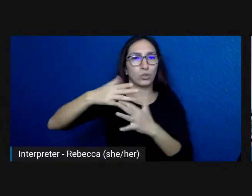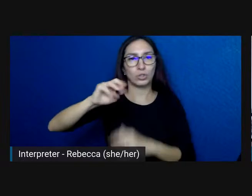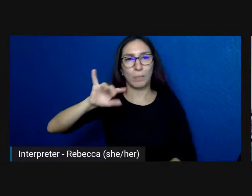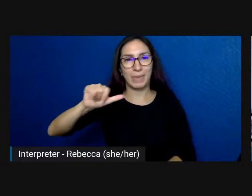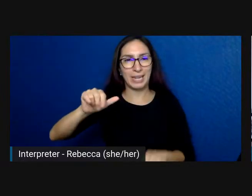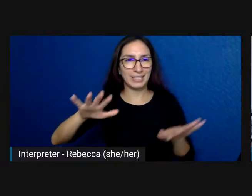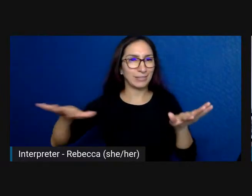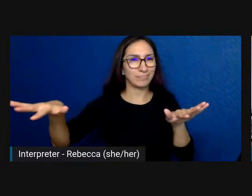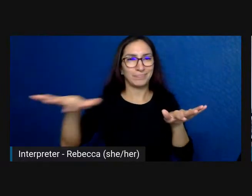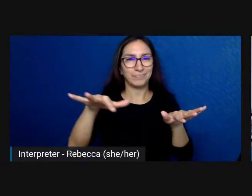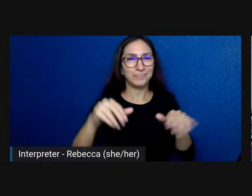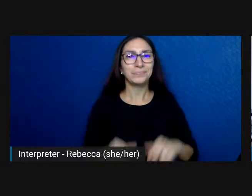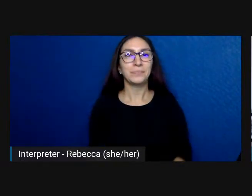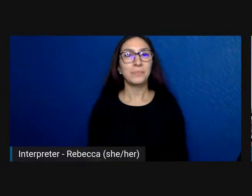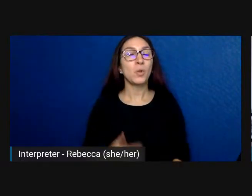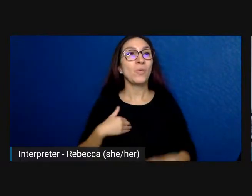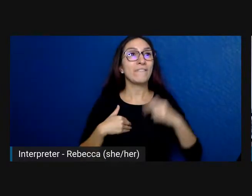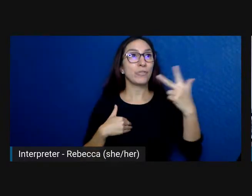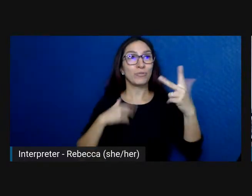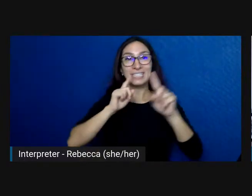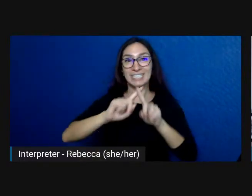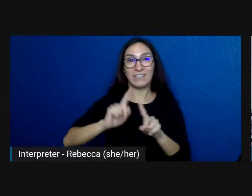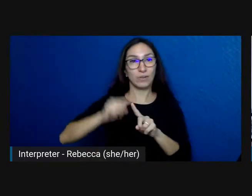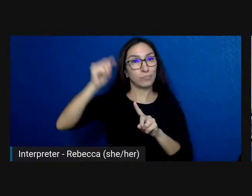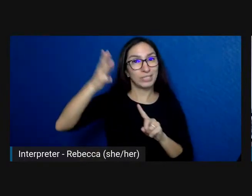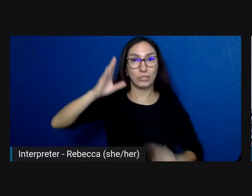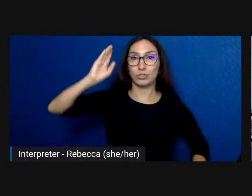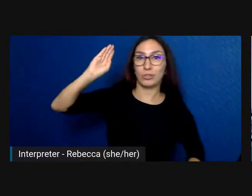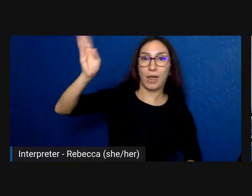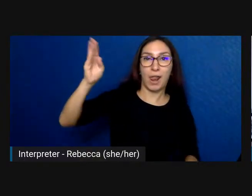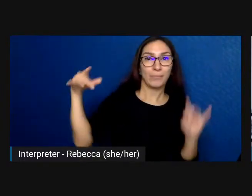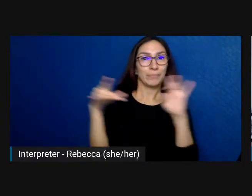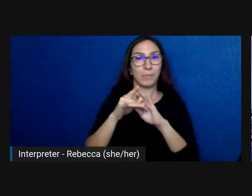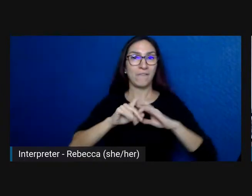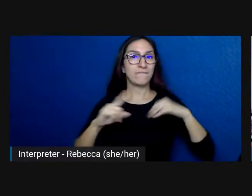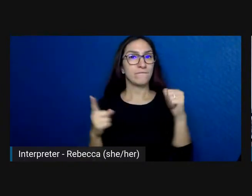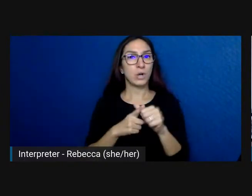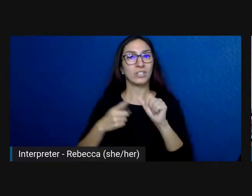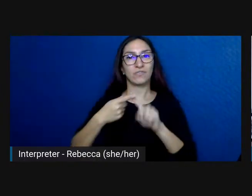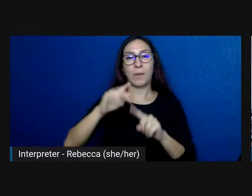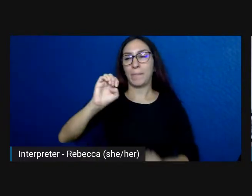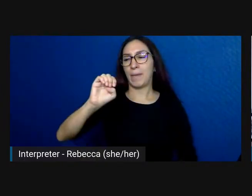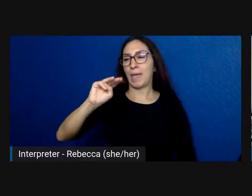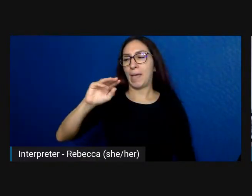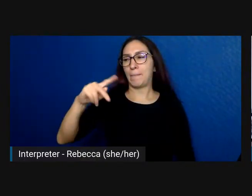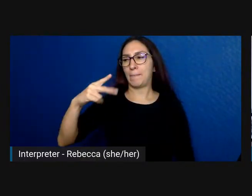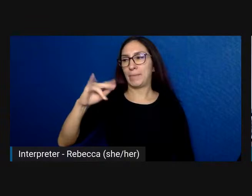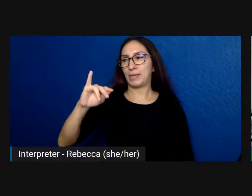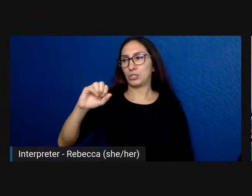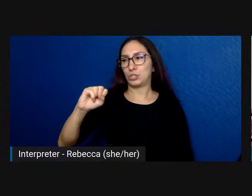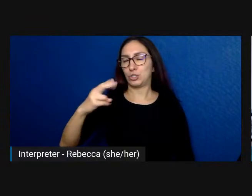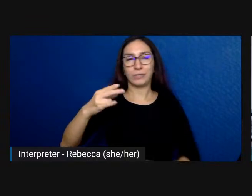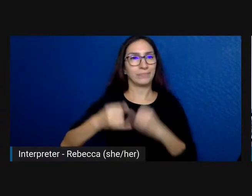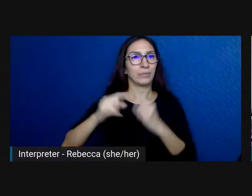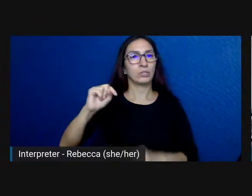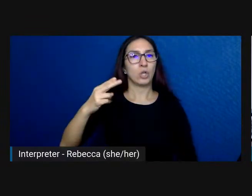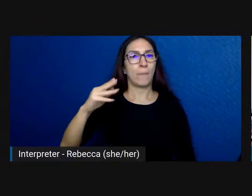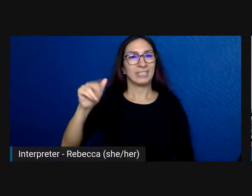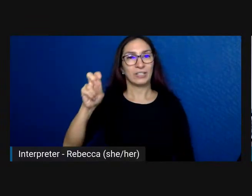on all social media is. During these lightning rounds, we will have 3 prerecorded sessions from 3 different presenters.